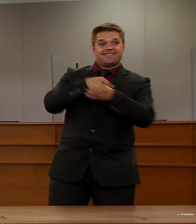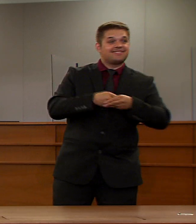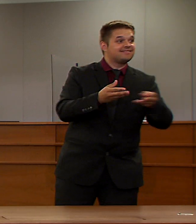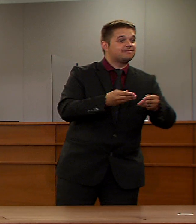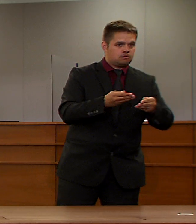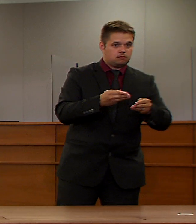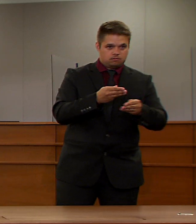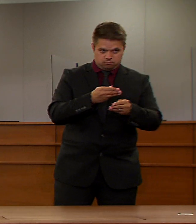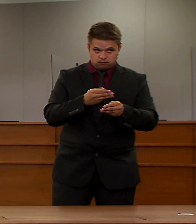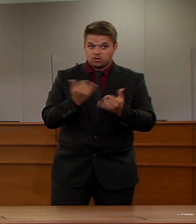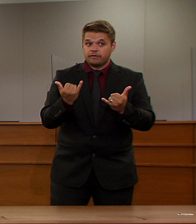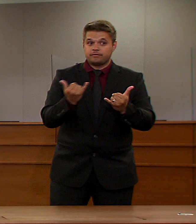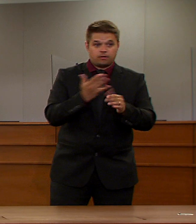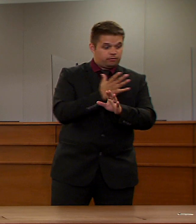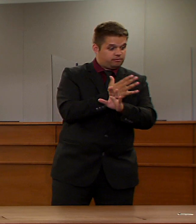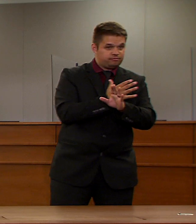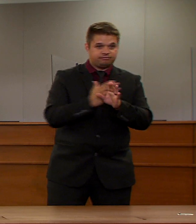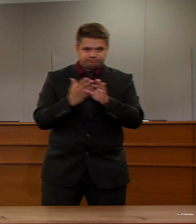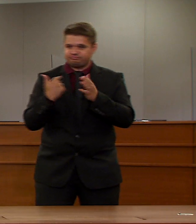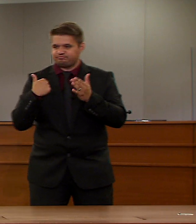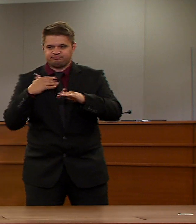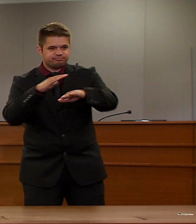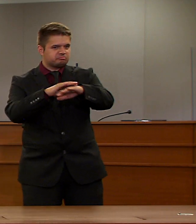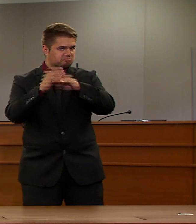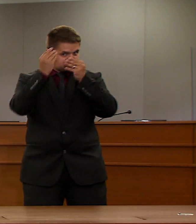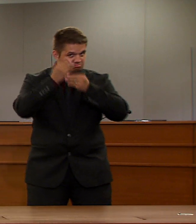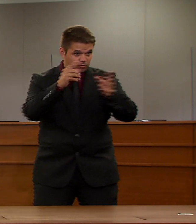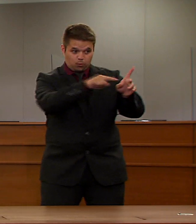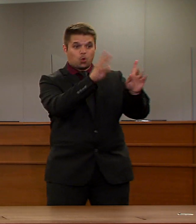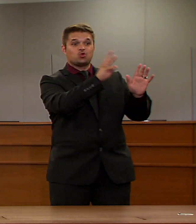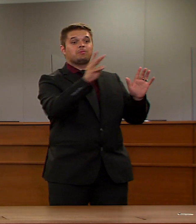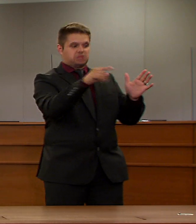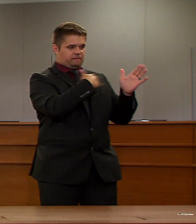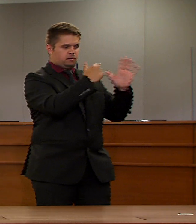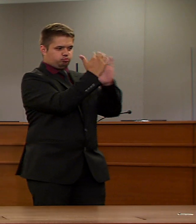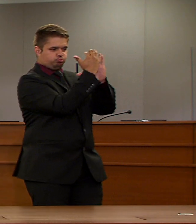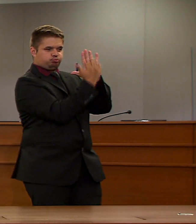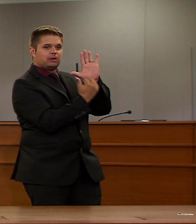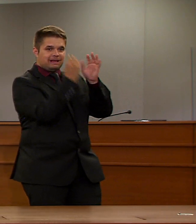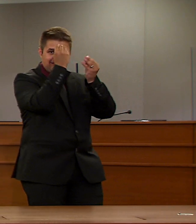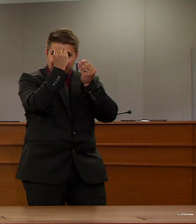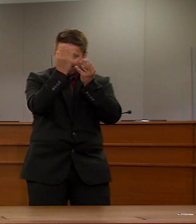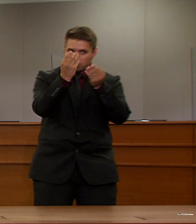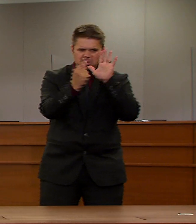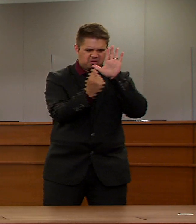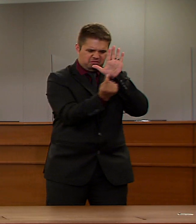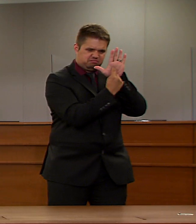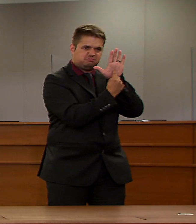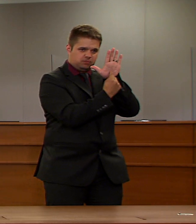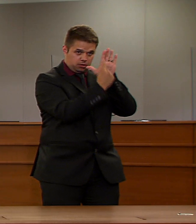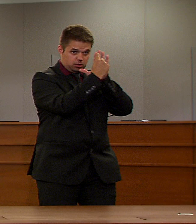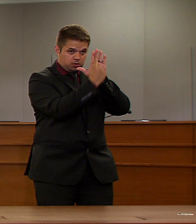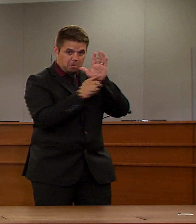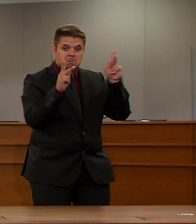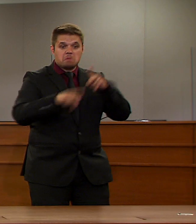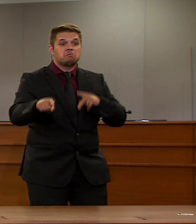The results show that residents are generally satisfied with the livability, safety and public services provided by the city.